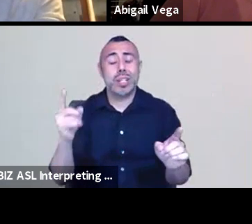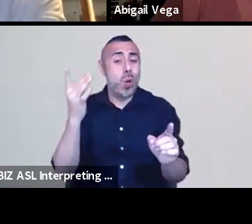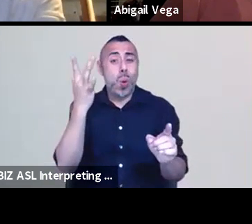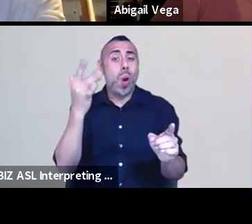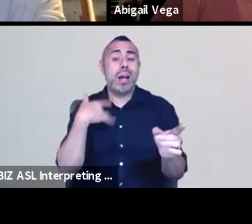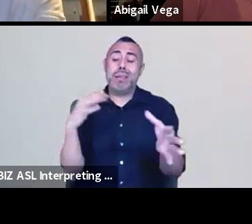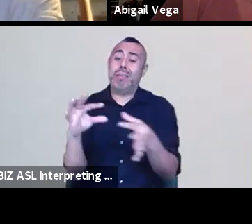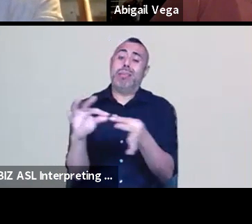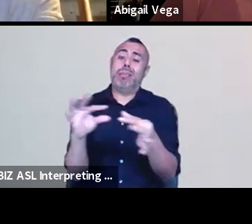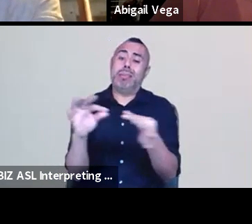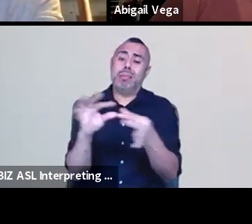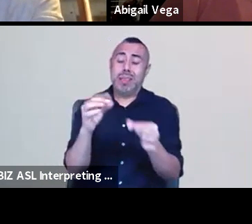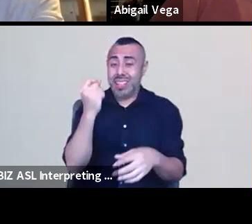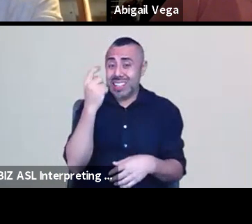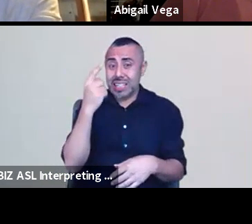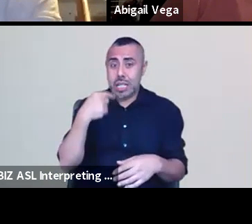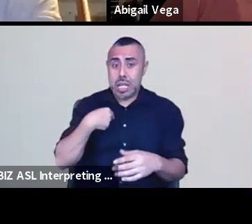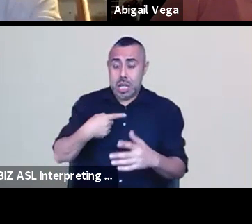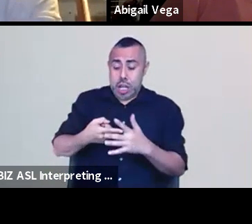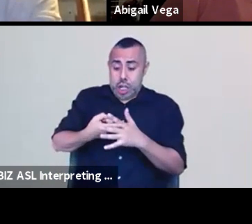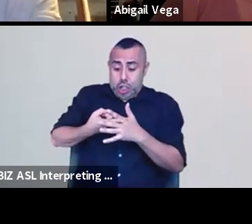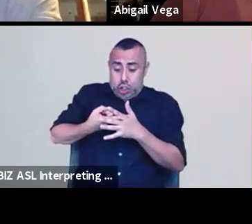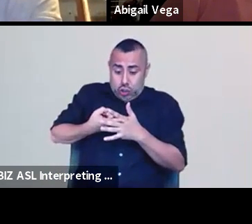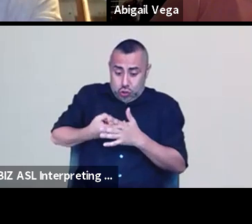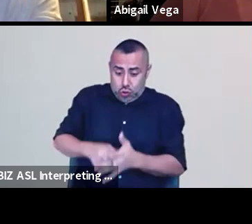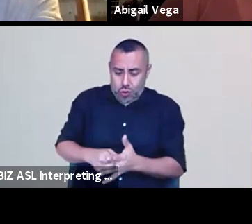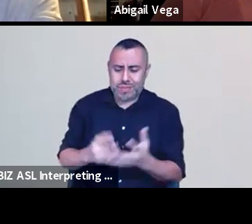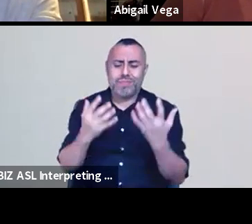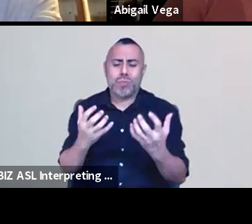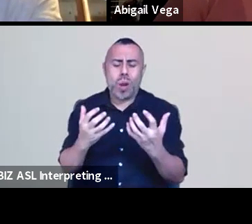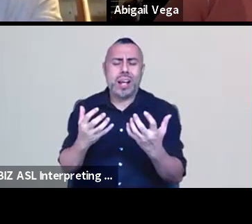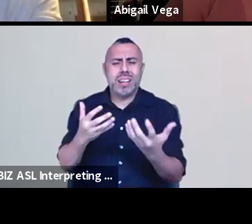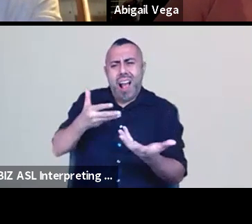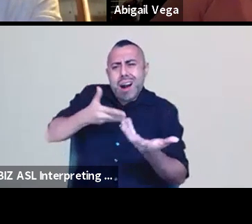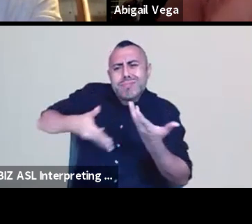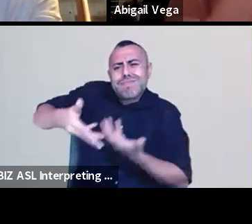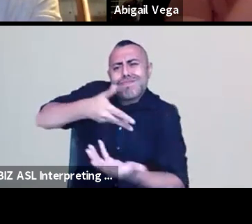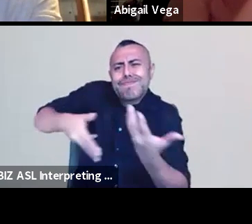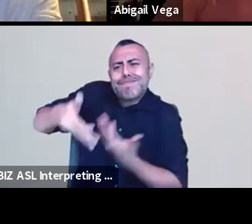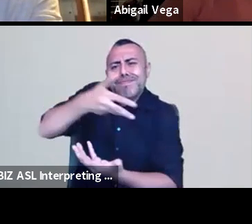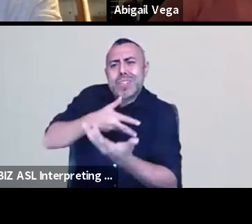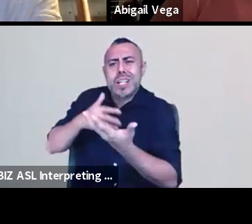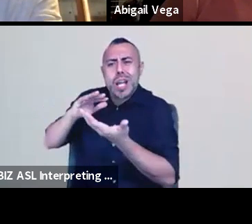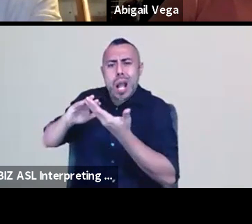wanting to be in community with folks. It started with me wanting to collaborate with people.